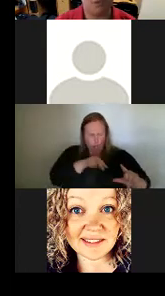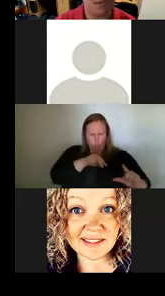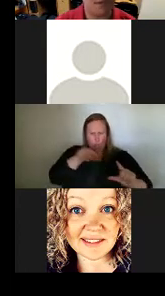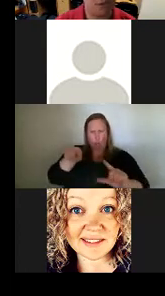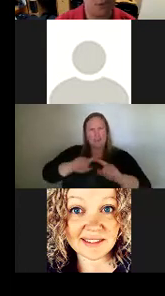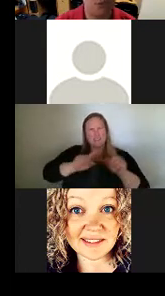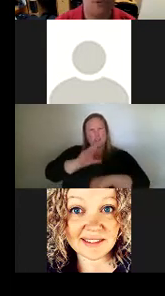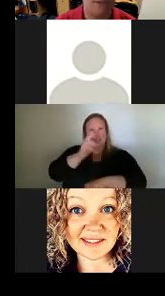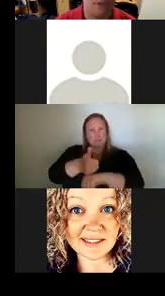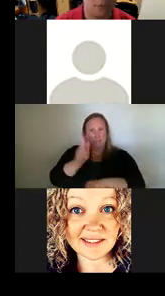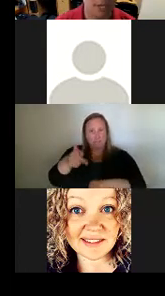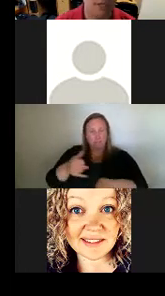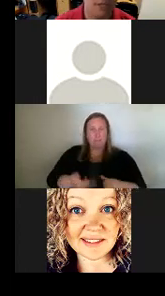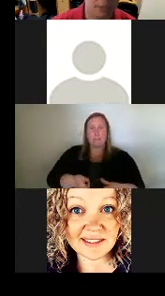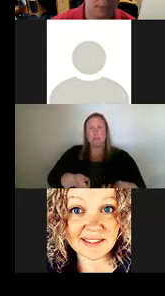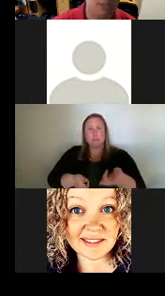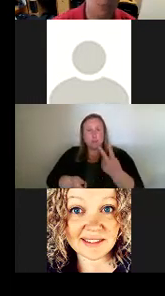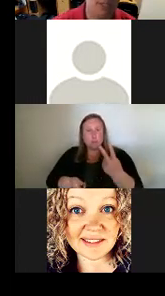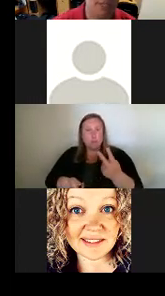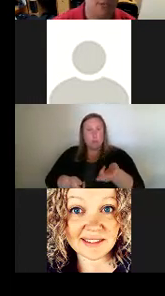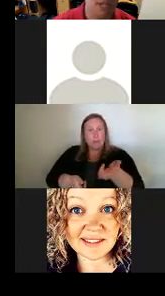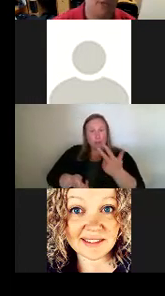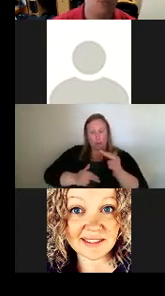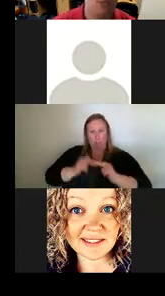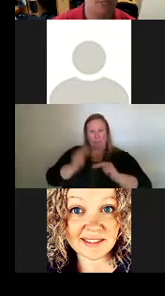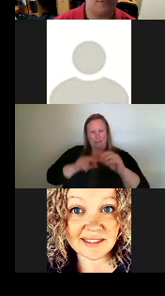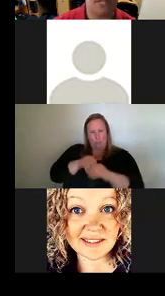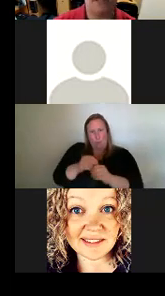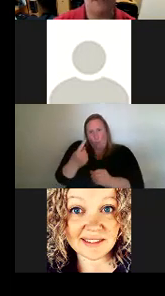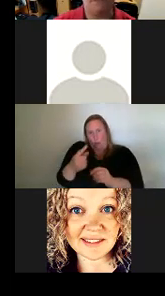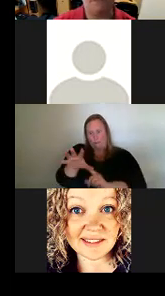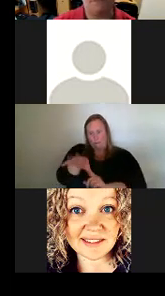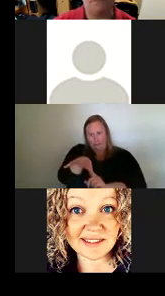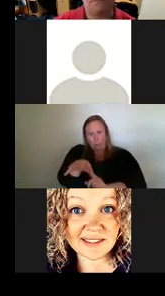WHERE YOU MAY HAVE TWO OR EVEN THREE BUILT INTO ONE SINGLE CAMERA AND ONE SINGLE DEVICE.